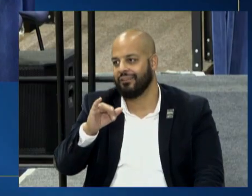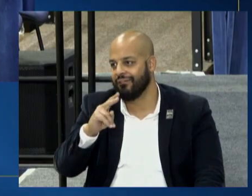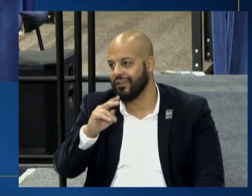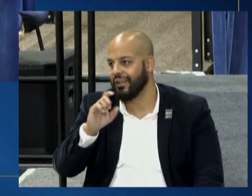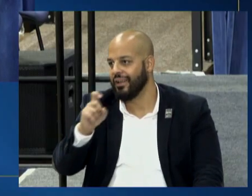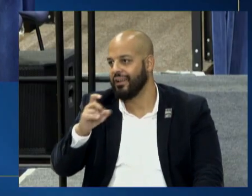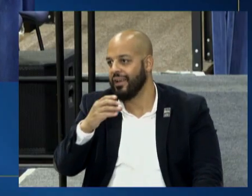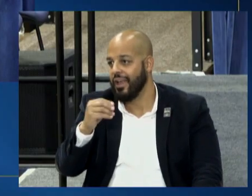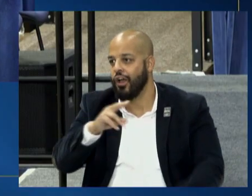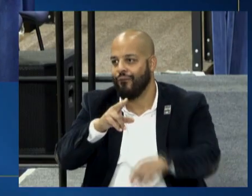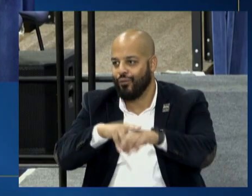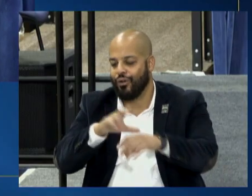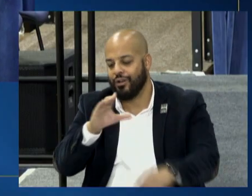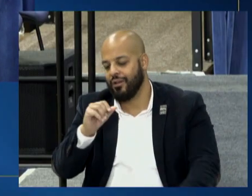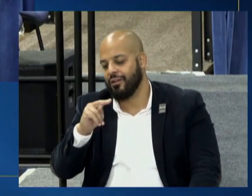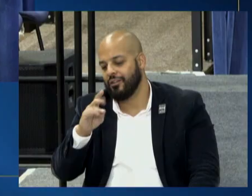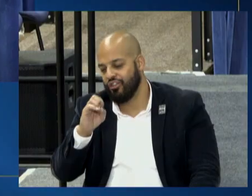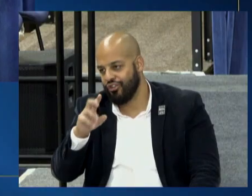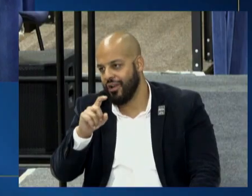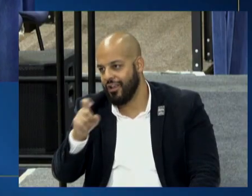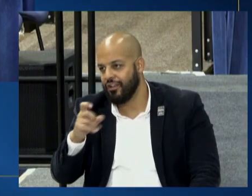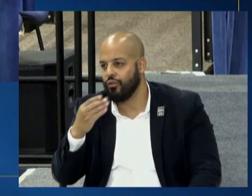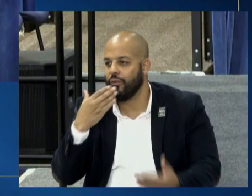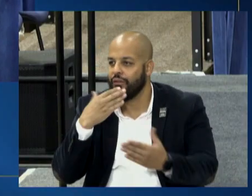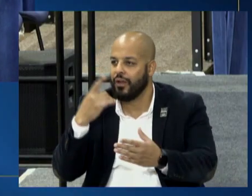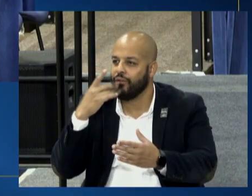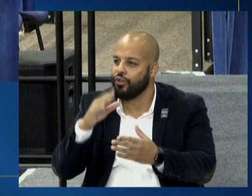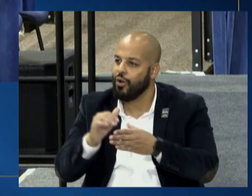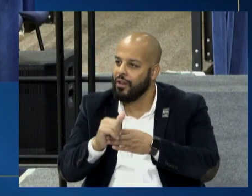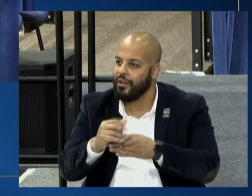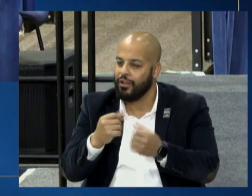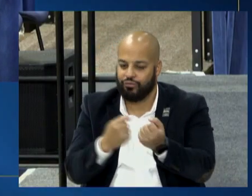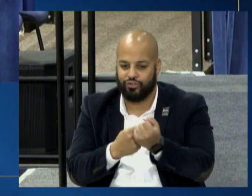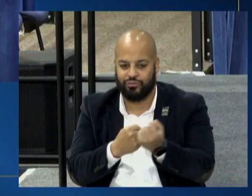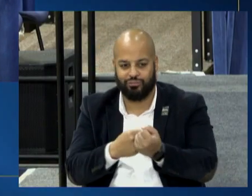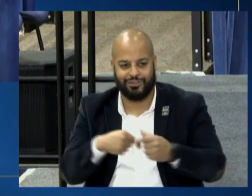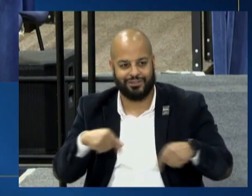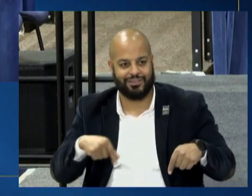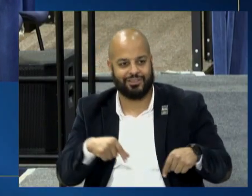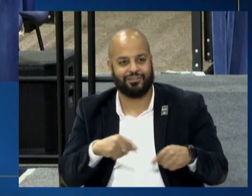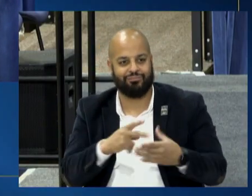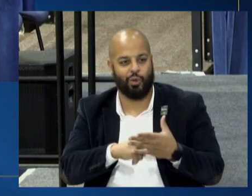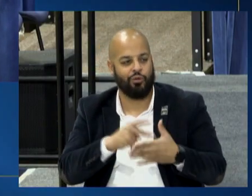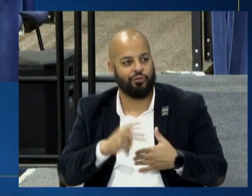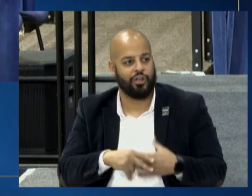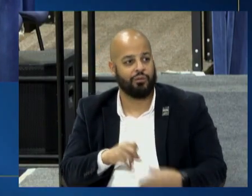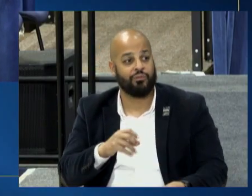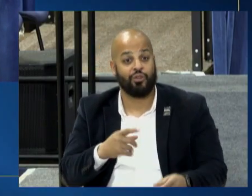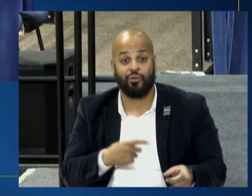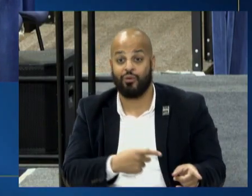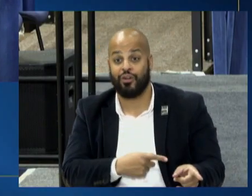thank you for your leadership and your support and your partnership on this. But of course, the faster side, the speed of industry innovation